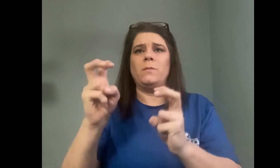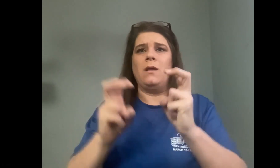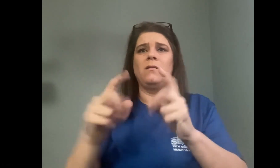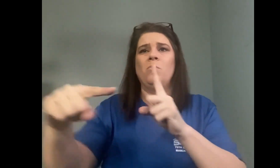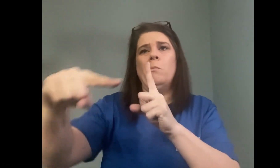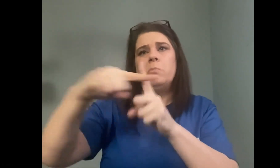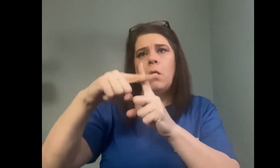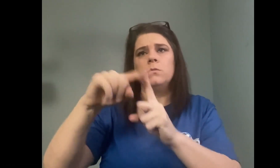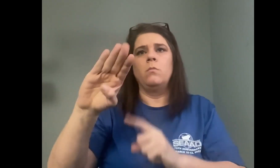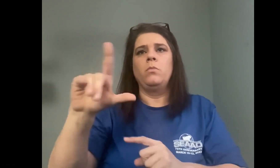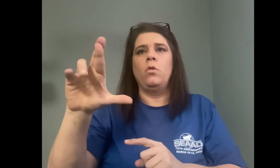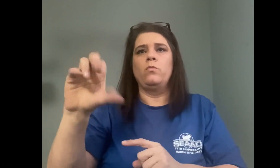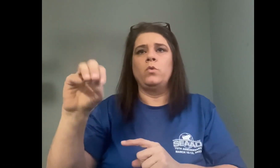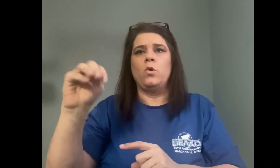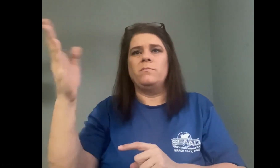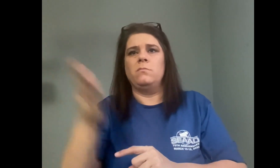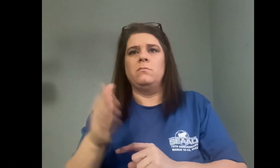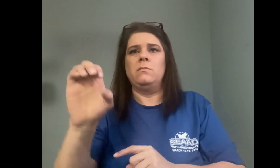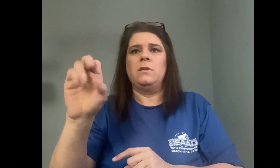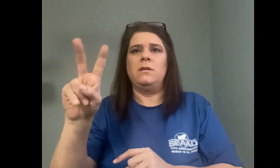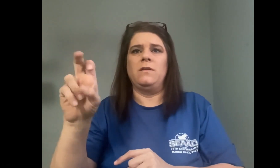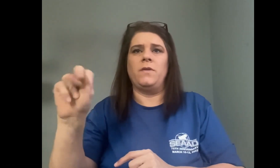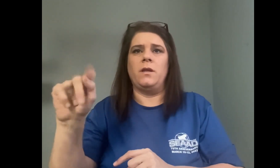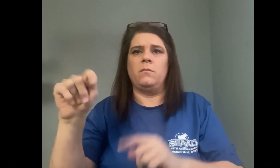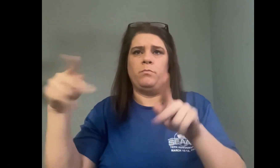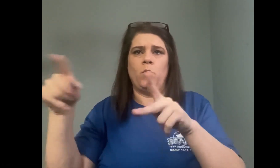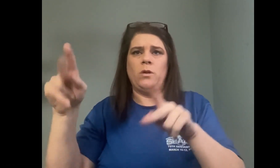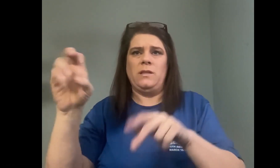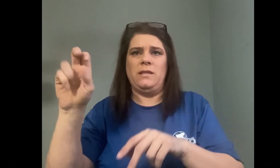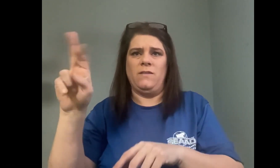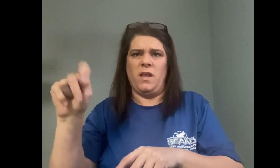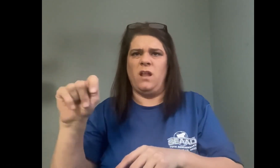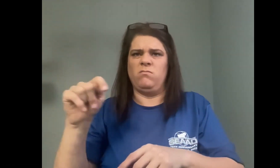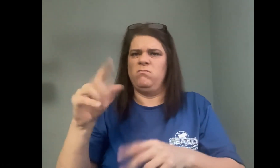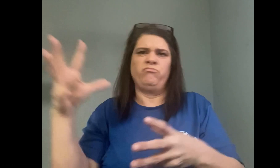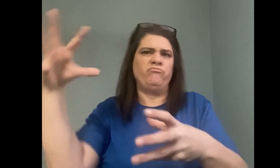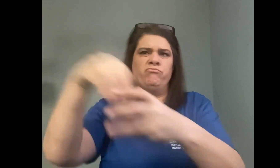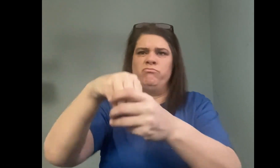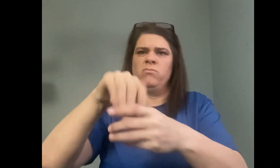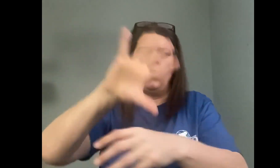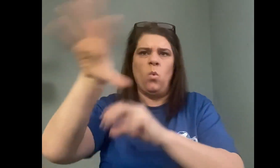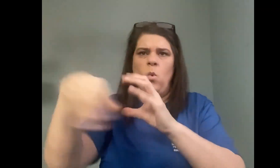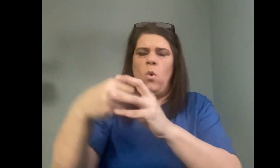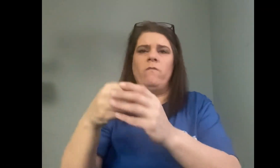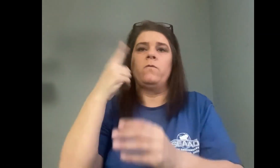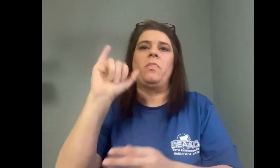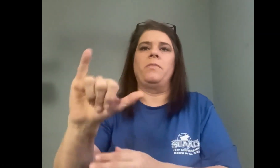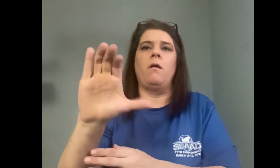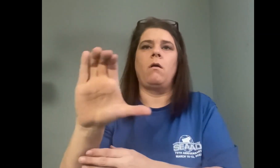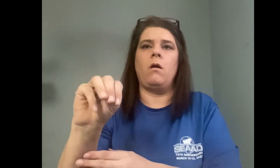the ballroom party event. That's all included for the combo.